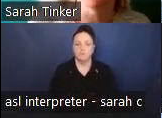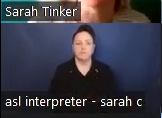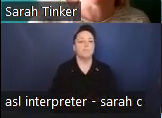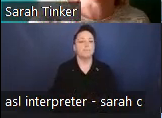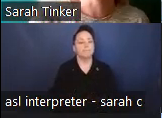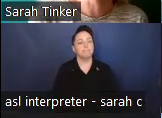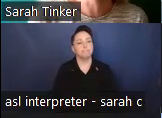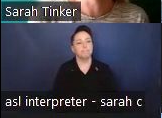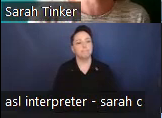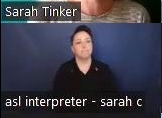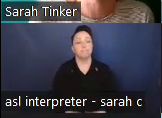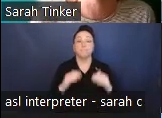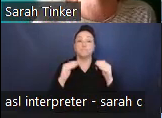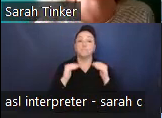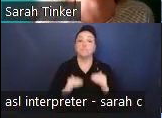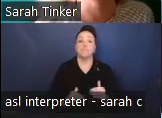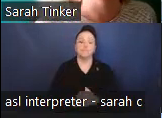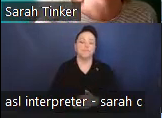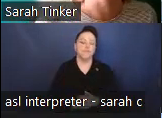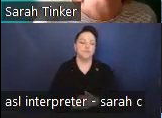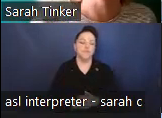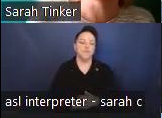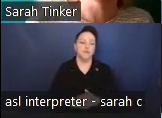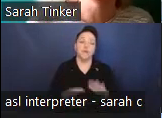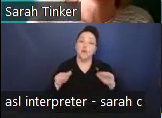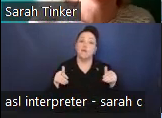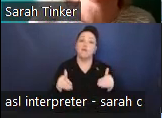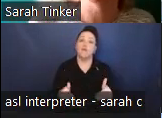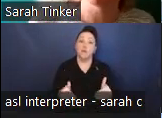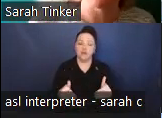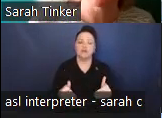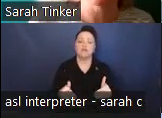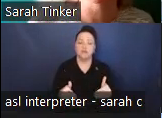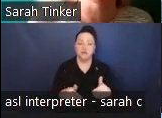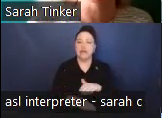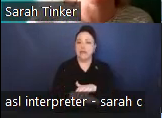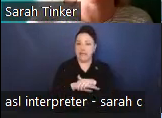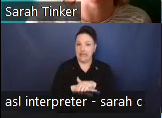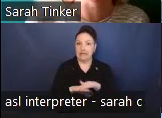We also focused on plain language starting in English simplifying and reducing the amounting